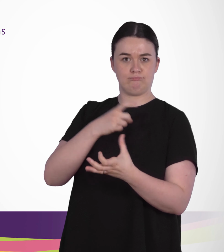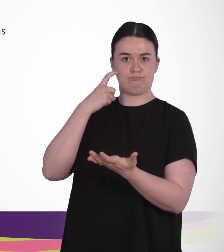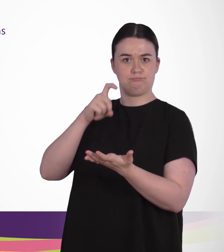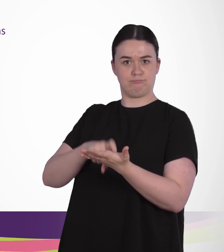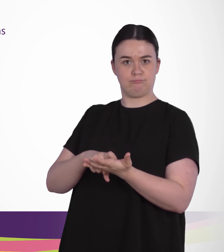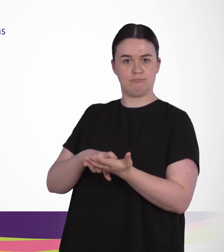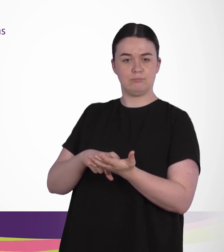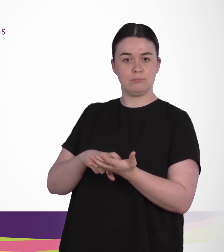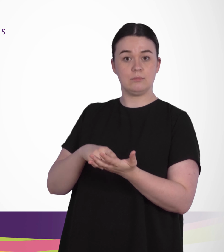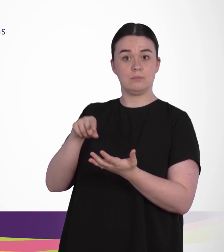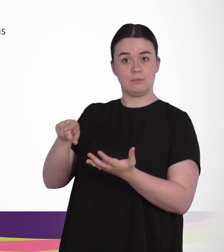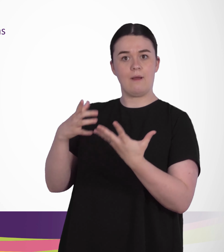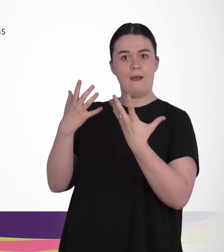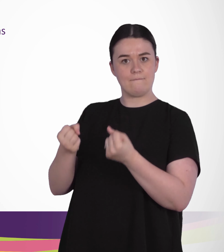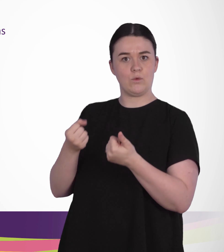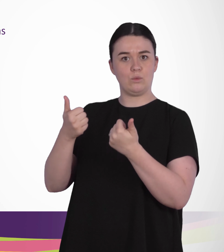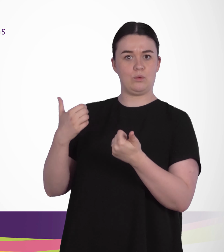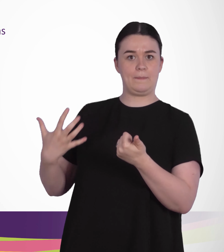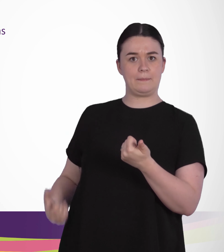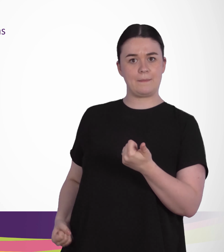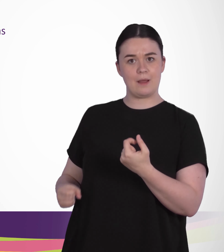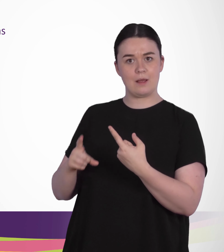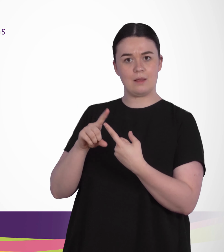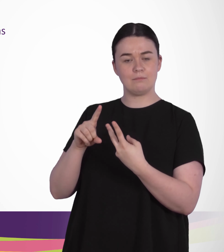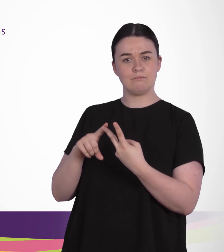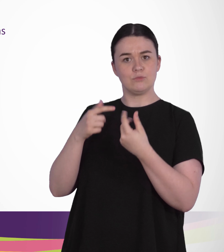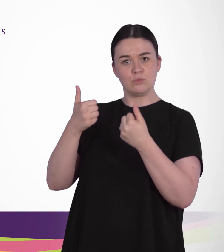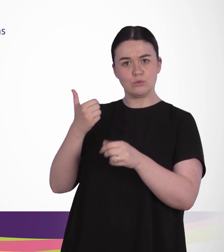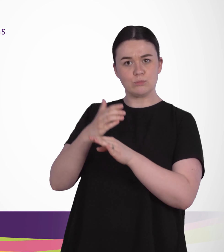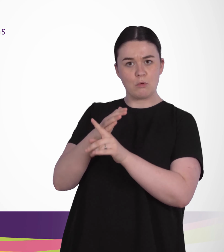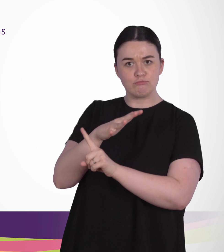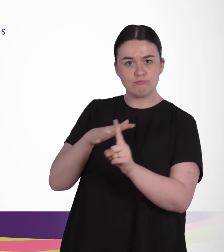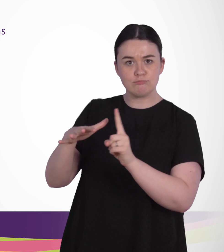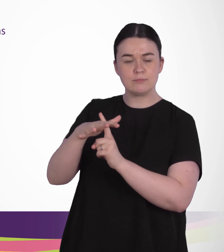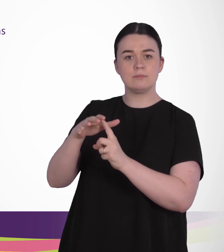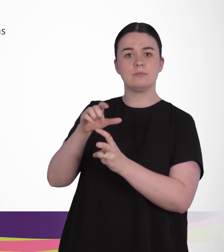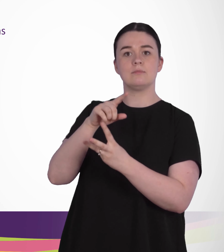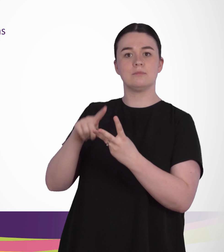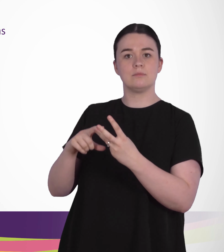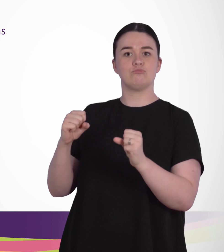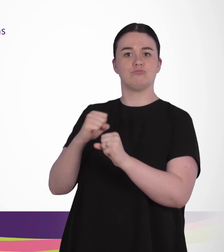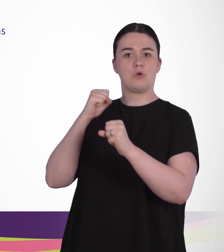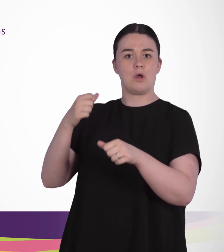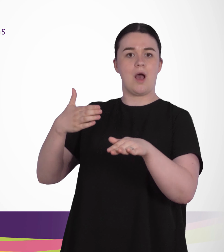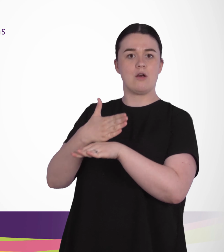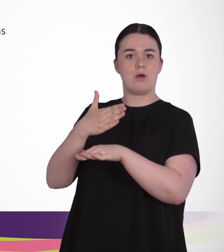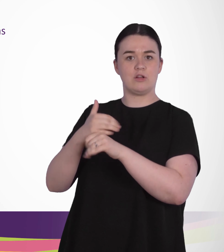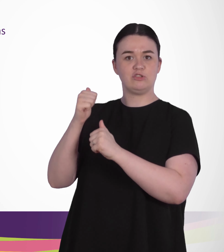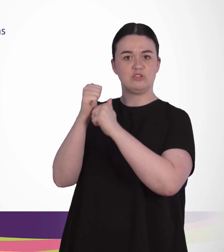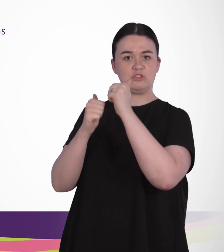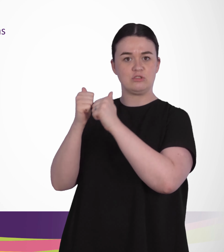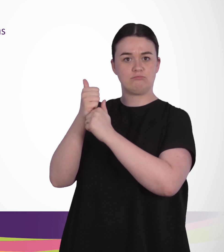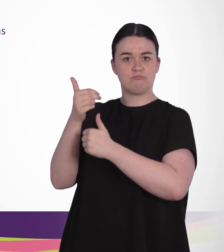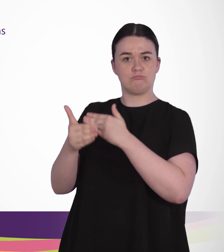recognised through good pay, conditions and career structures,